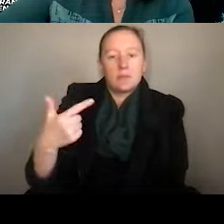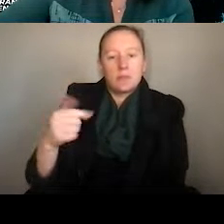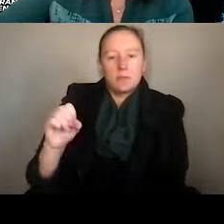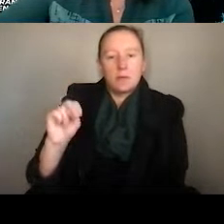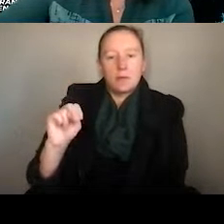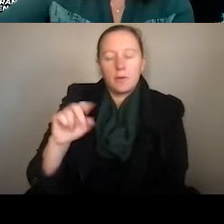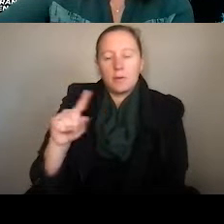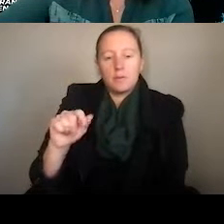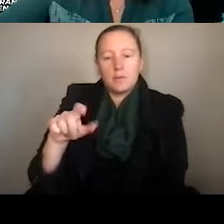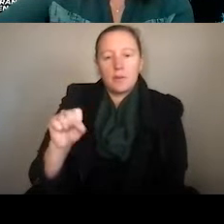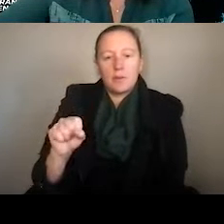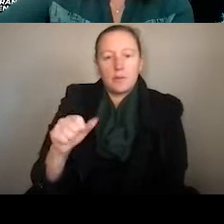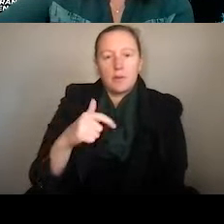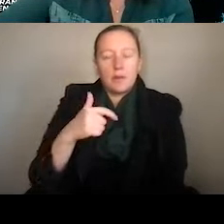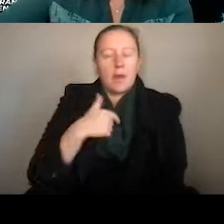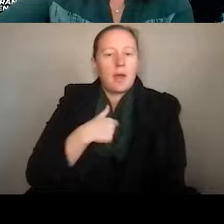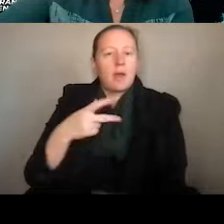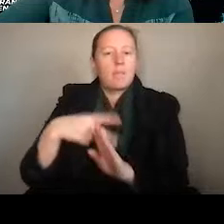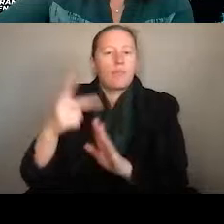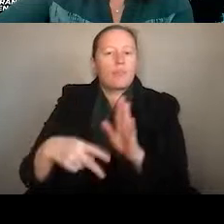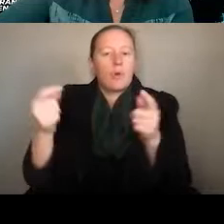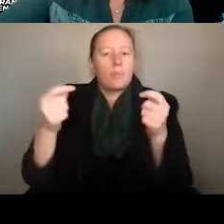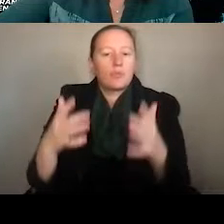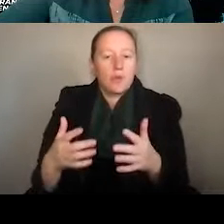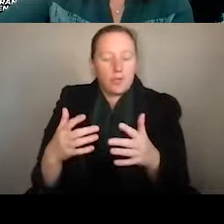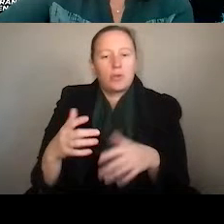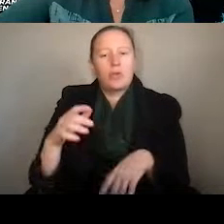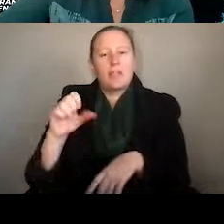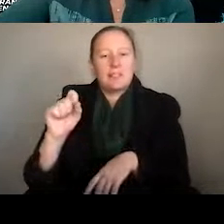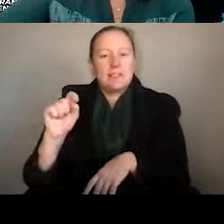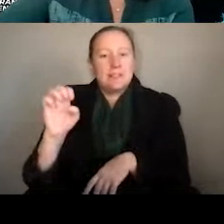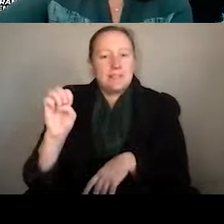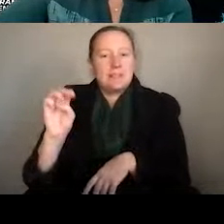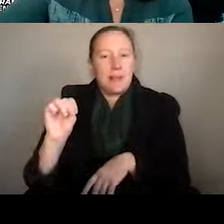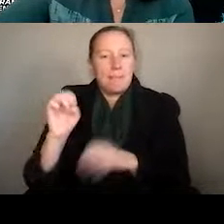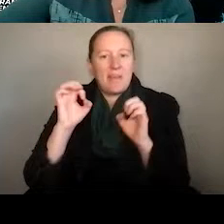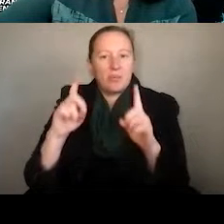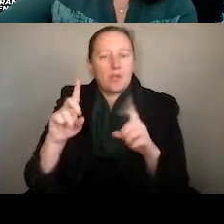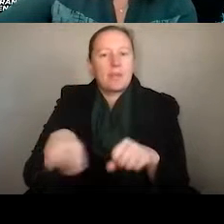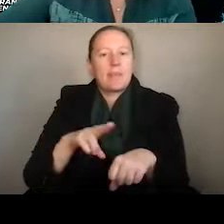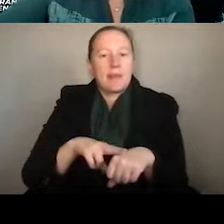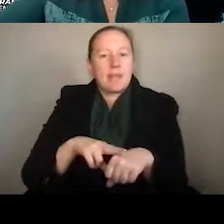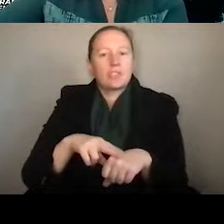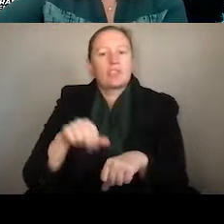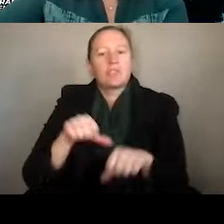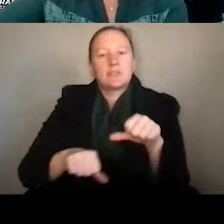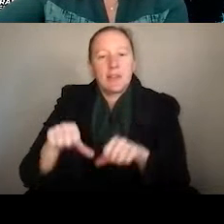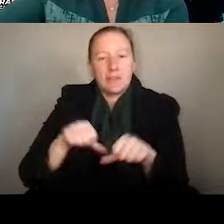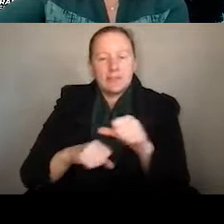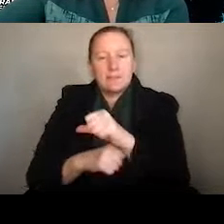the Directorate of STEM Education at the National Science Foundation. I am going to spend the next several minutes describing